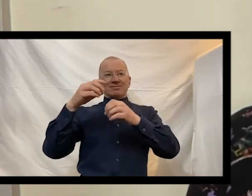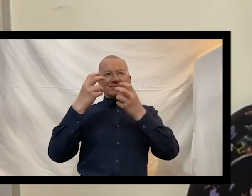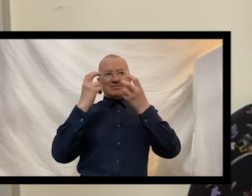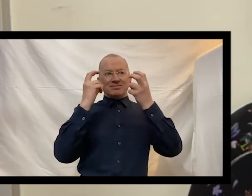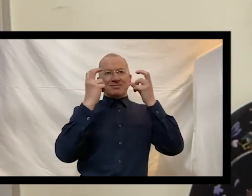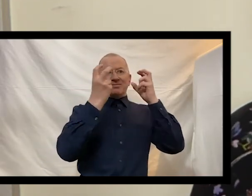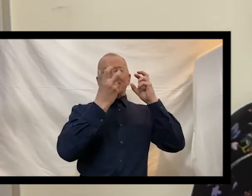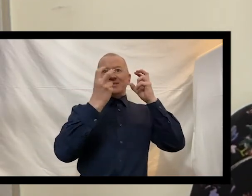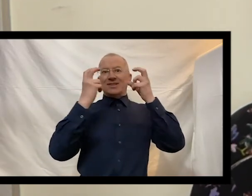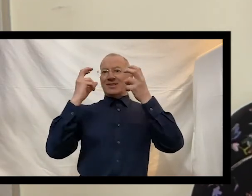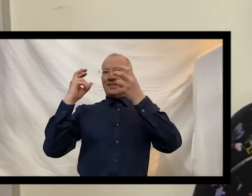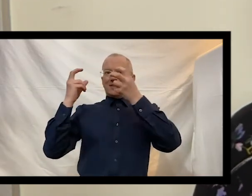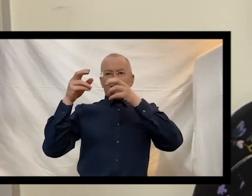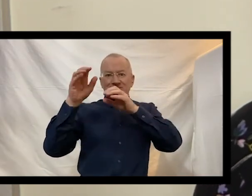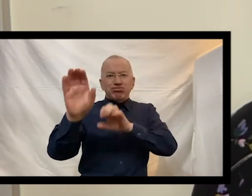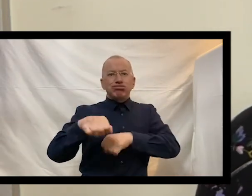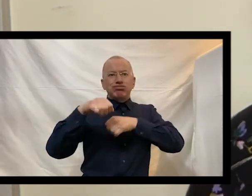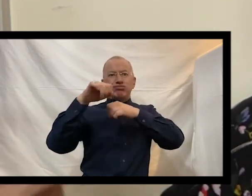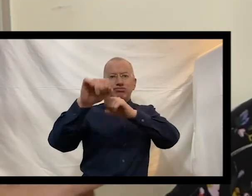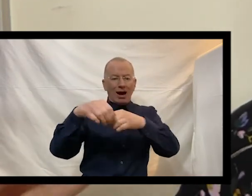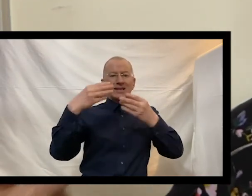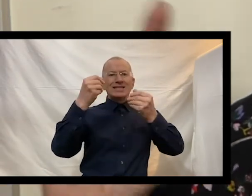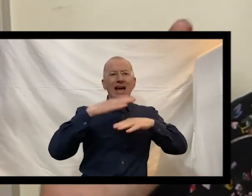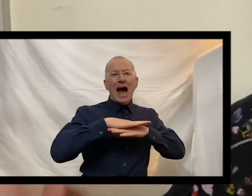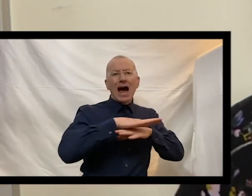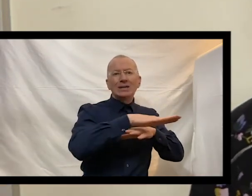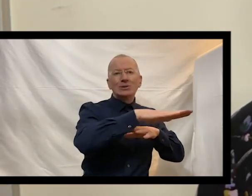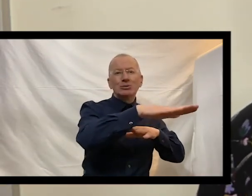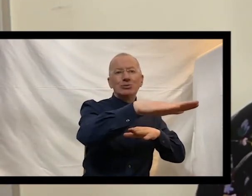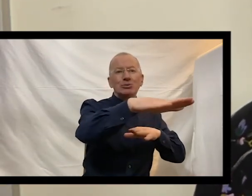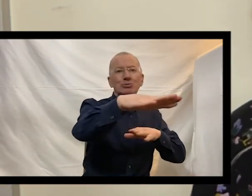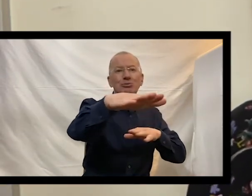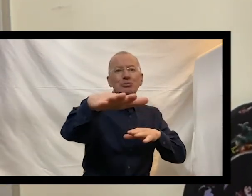I roll my eyes and begin to run, Along the wide flat sands